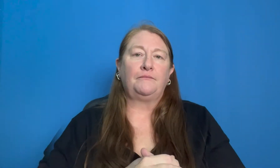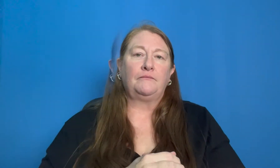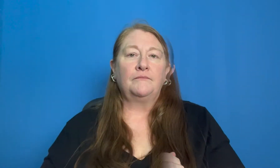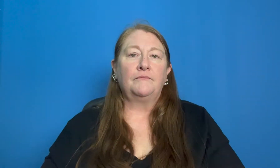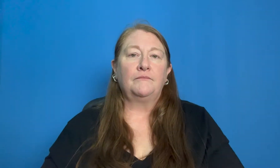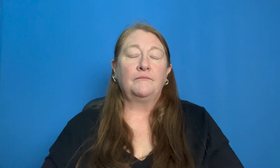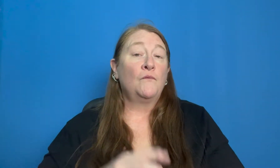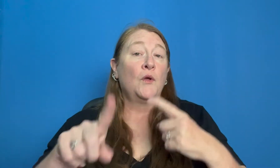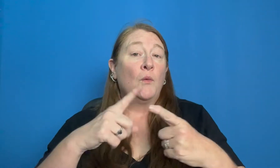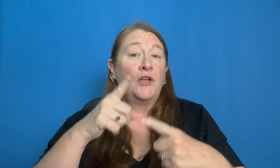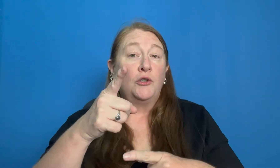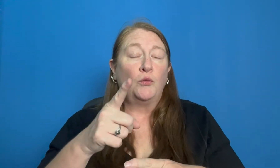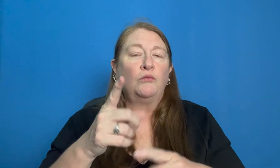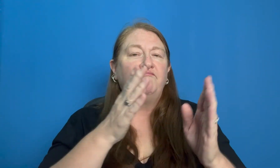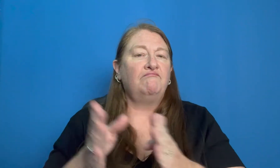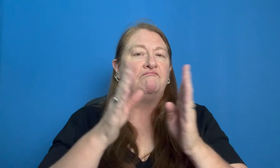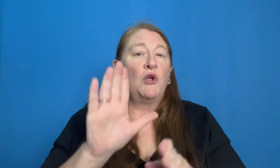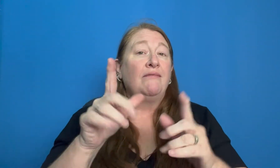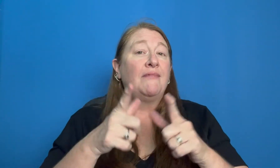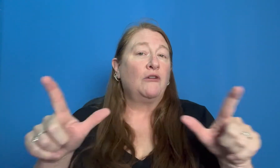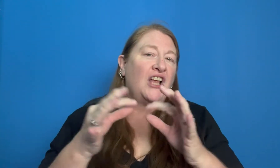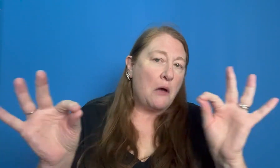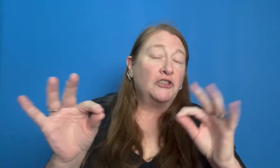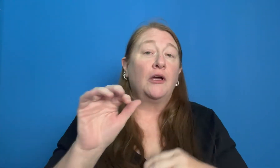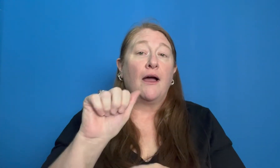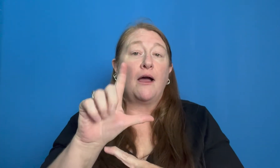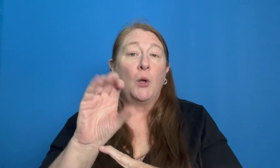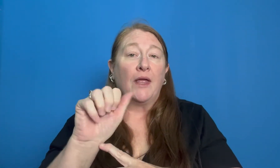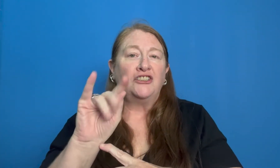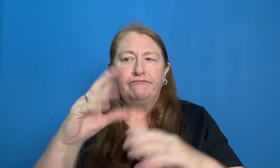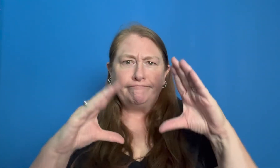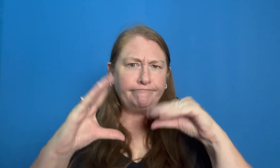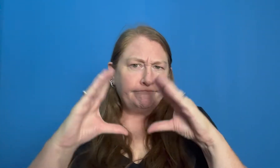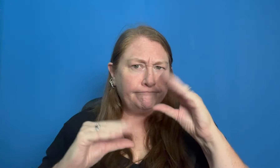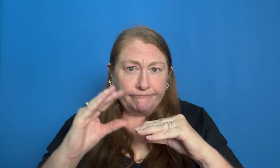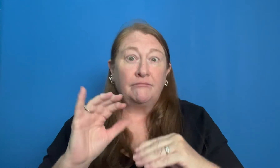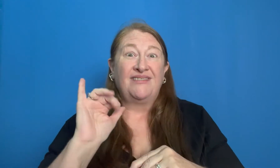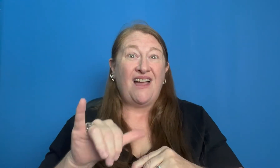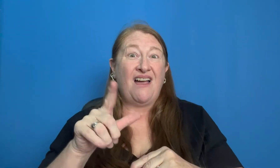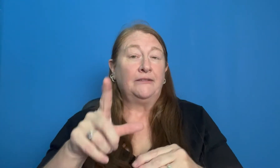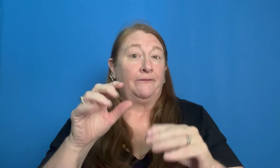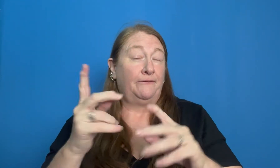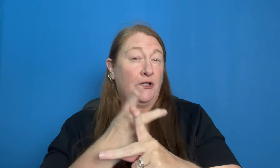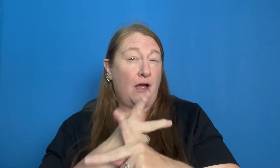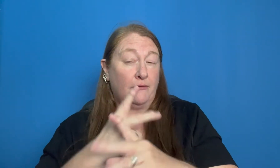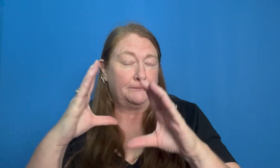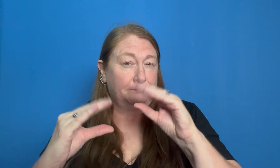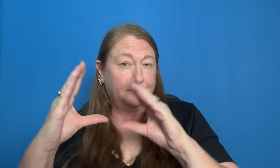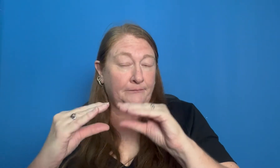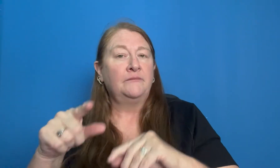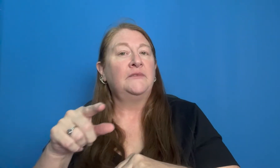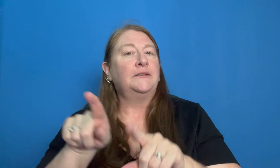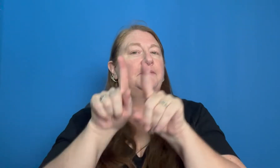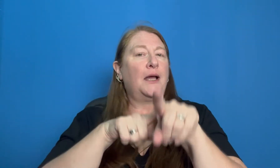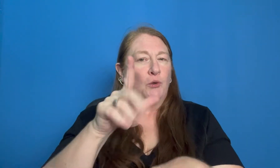When you plan your Language Allocation, you will figure out how much use of each language,